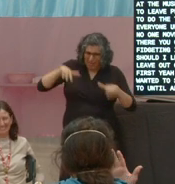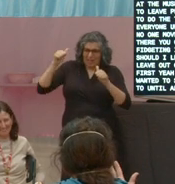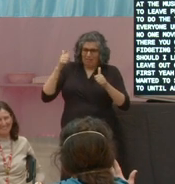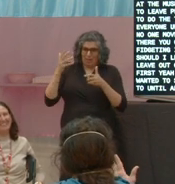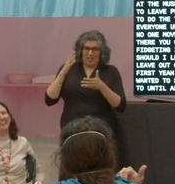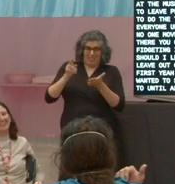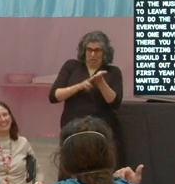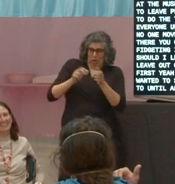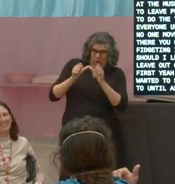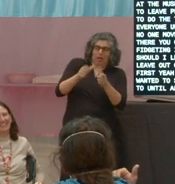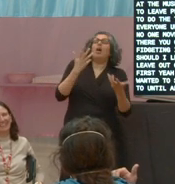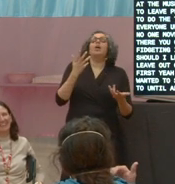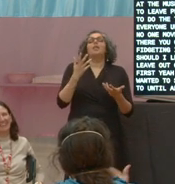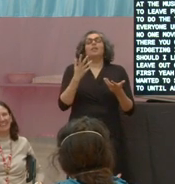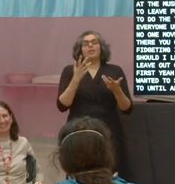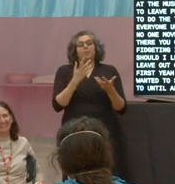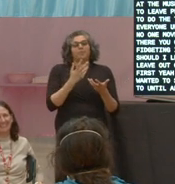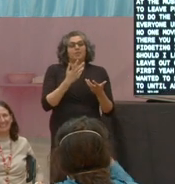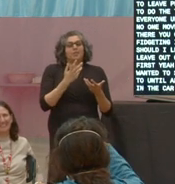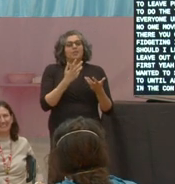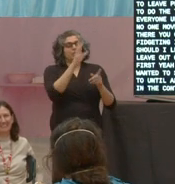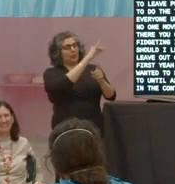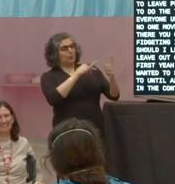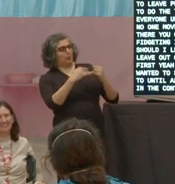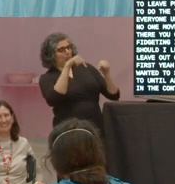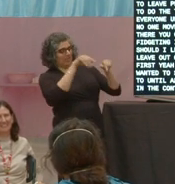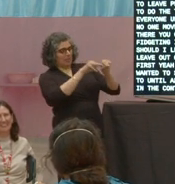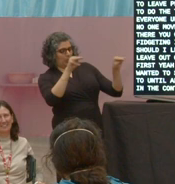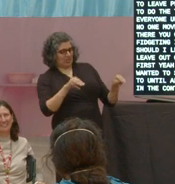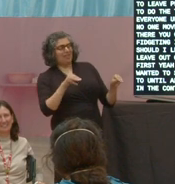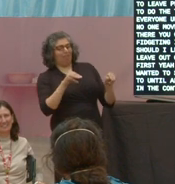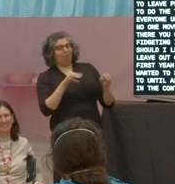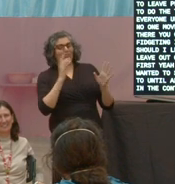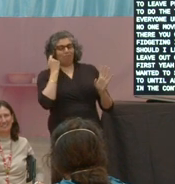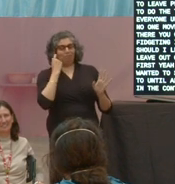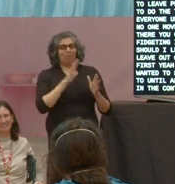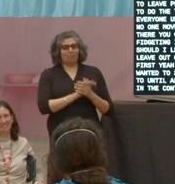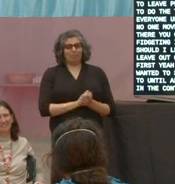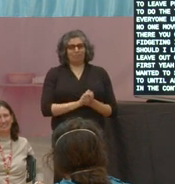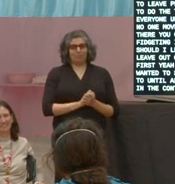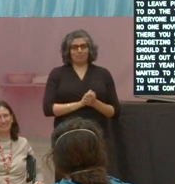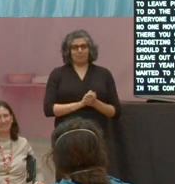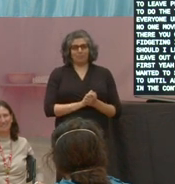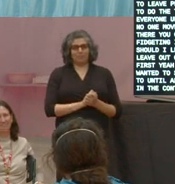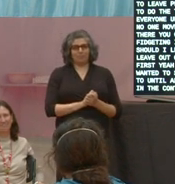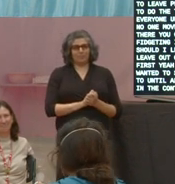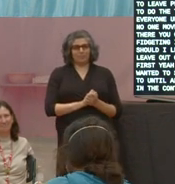like in the context of this being a museum. And like if I'm